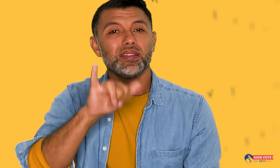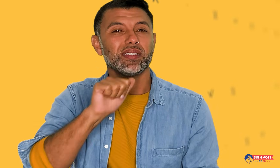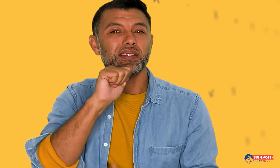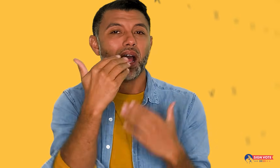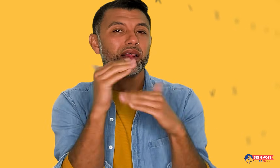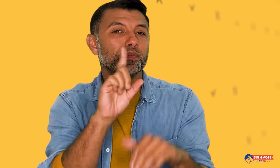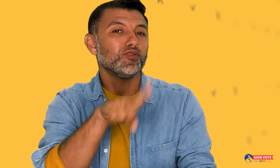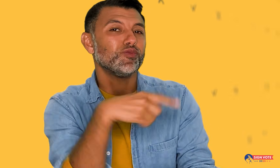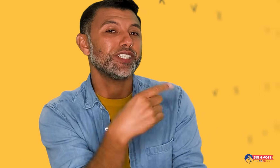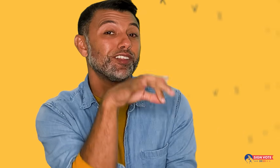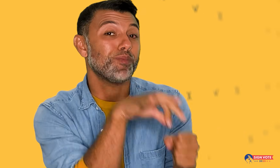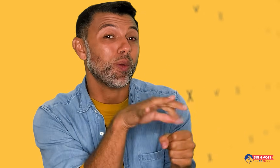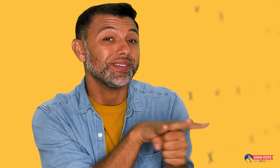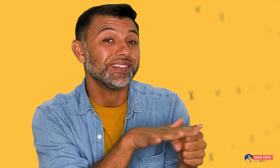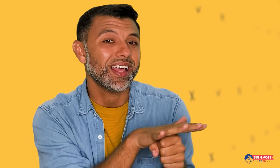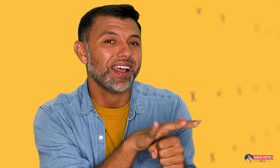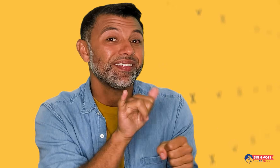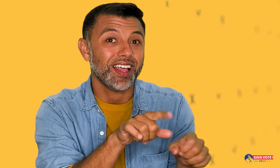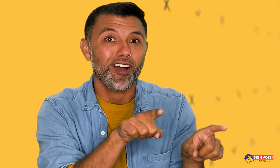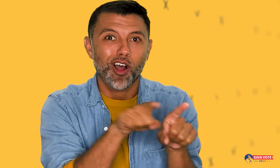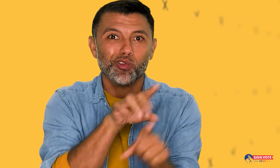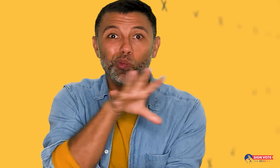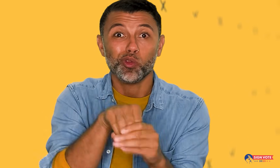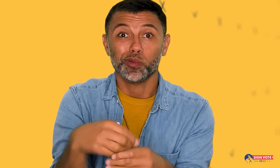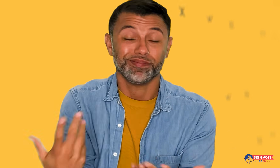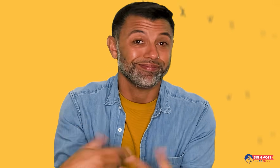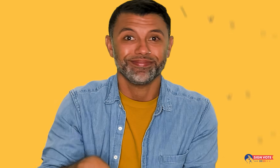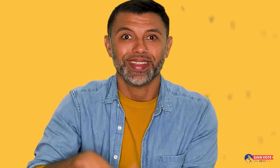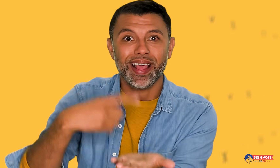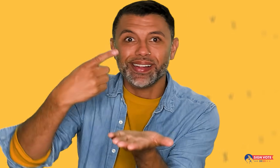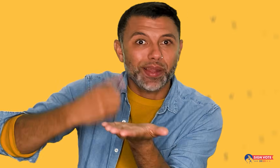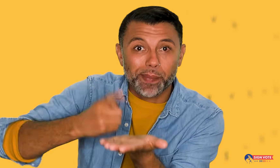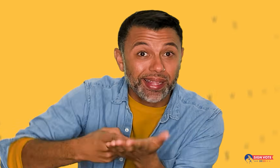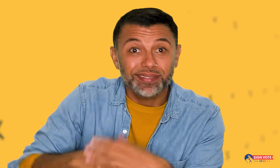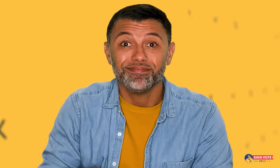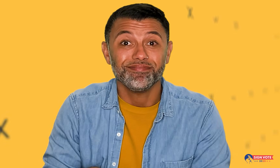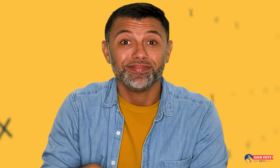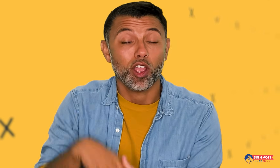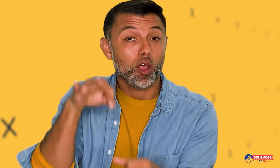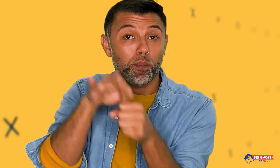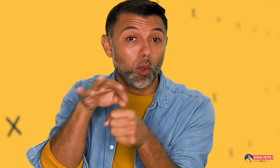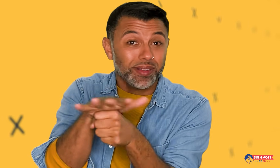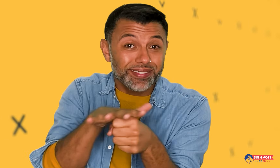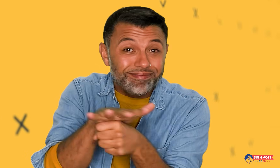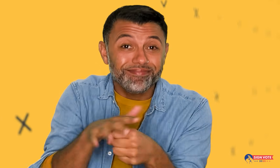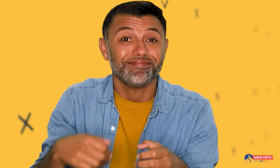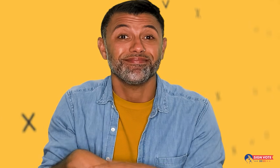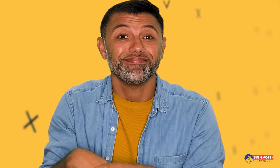And that's not just limited to polling places, it also includes debates, the polls,